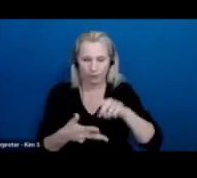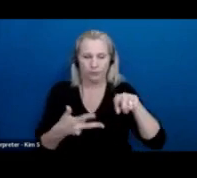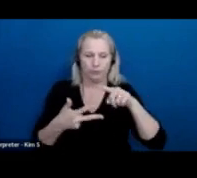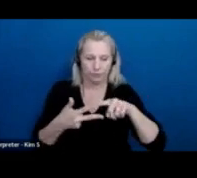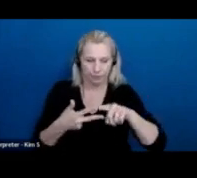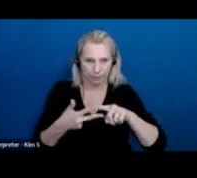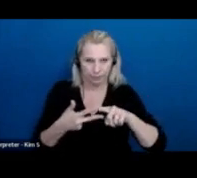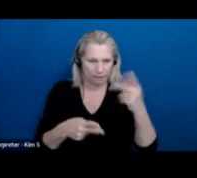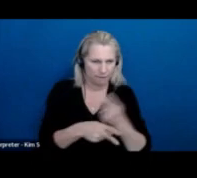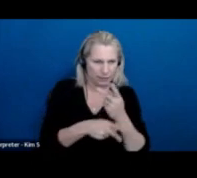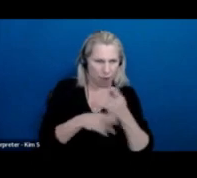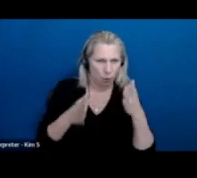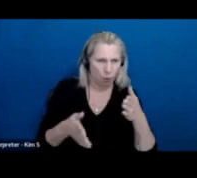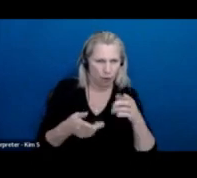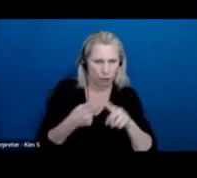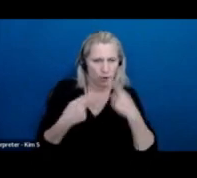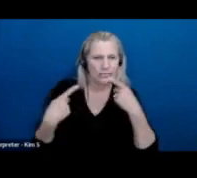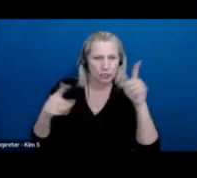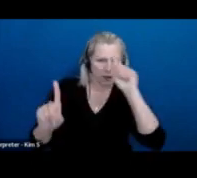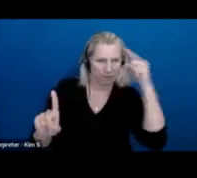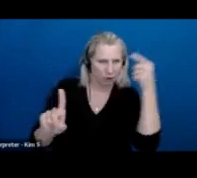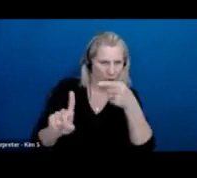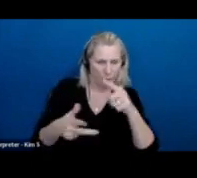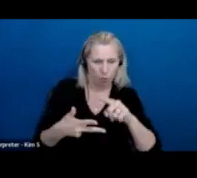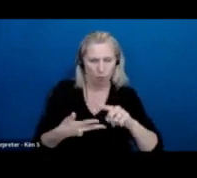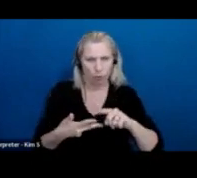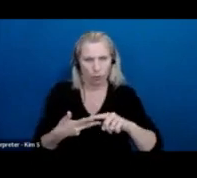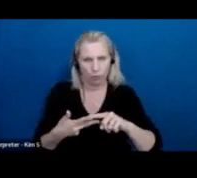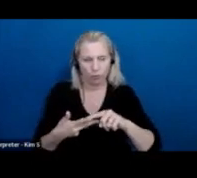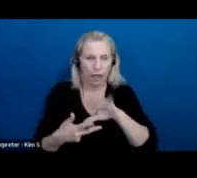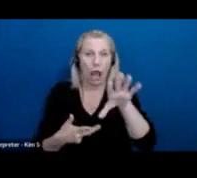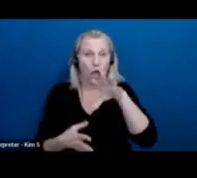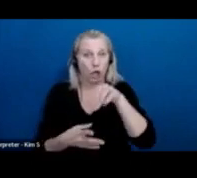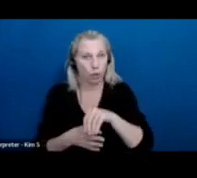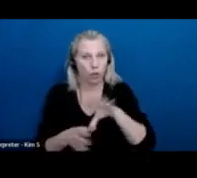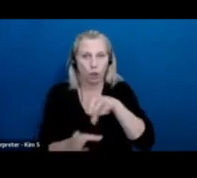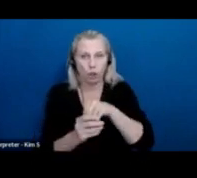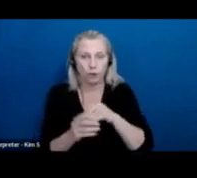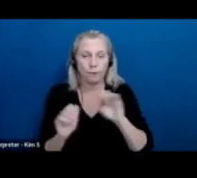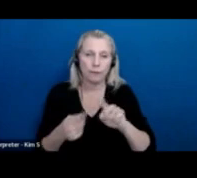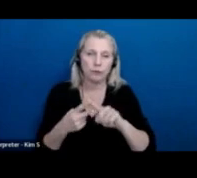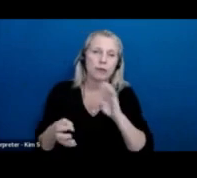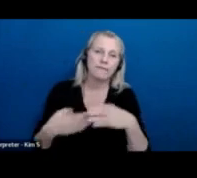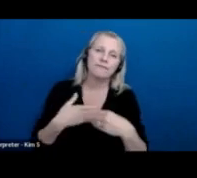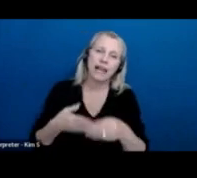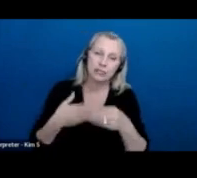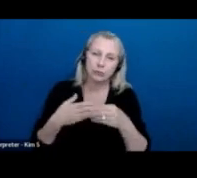out ways to achieve that goal, including the ability to stay flexible and develop maybe some